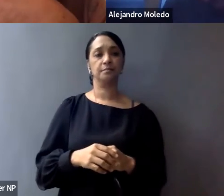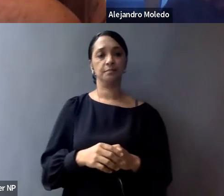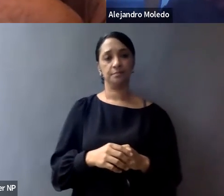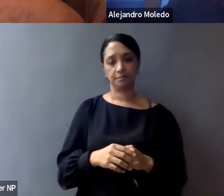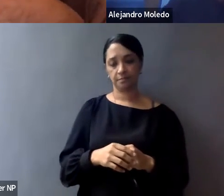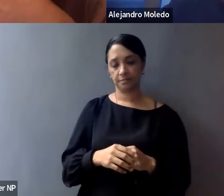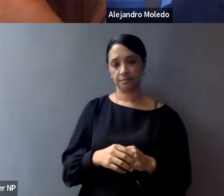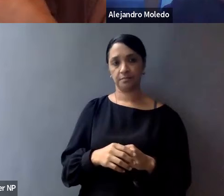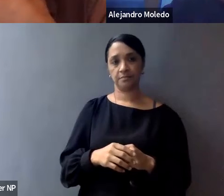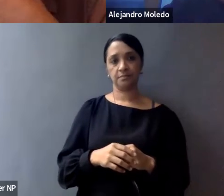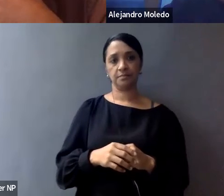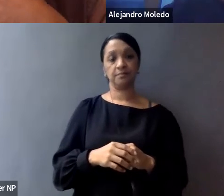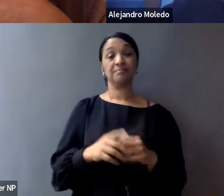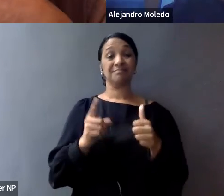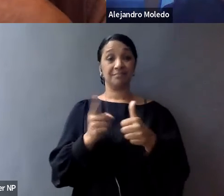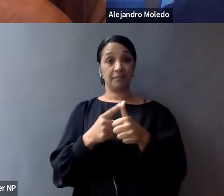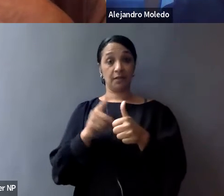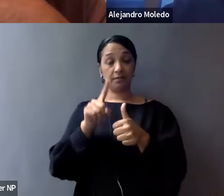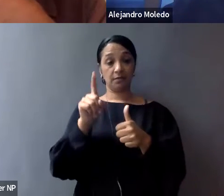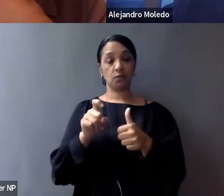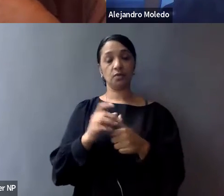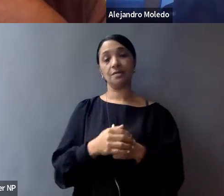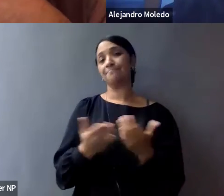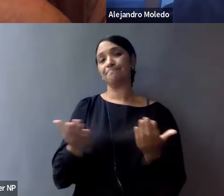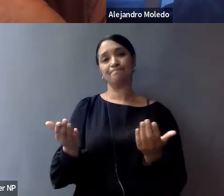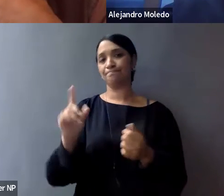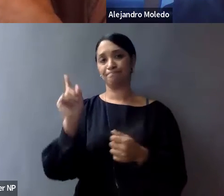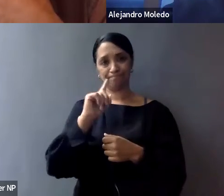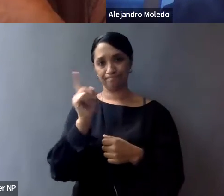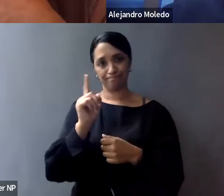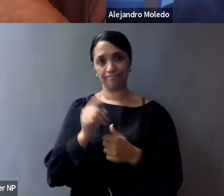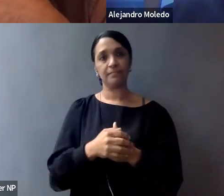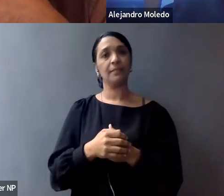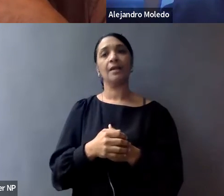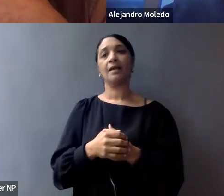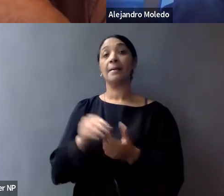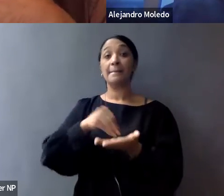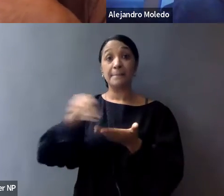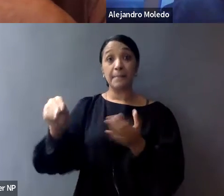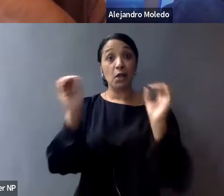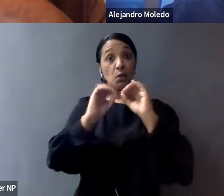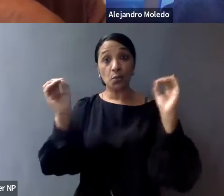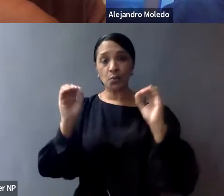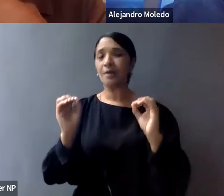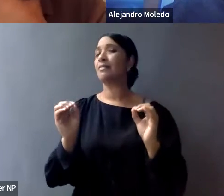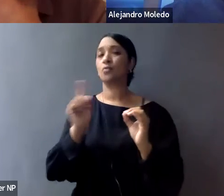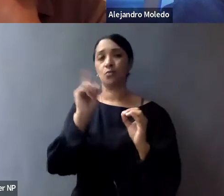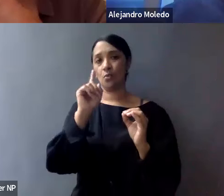Concerning the first question, unfortunately, not. This was a question about whether with the card